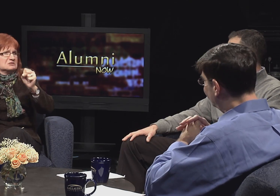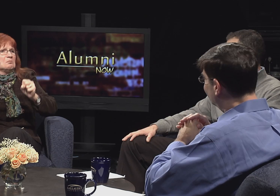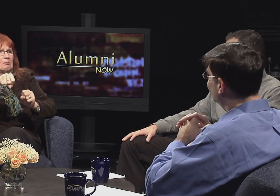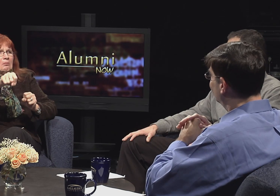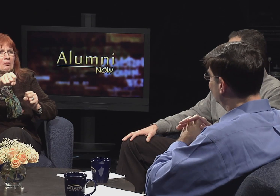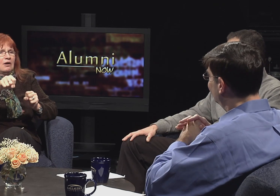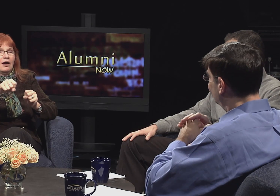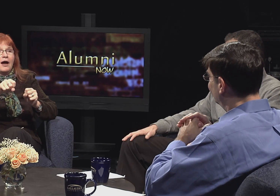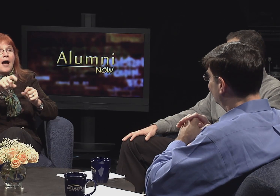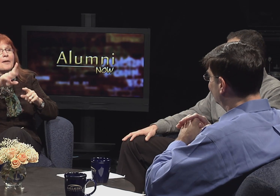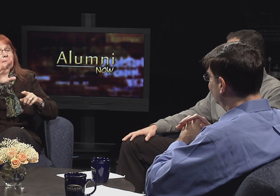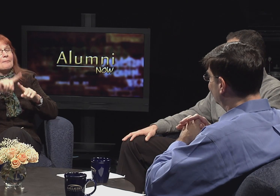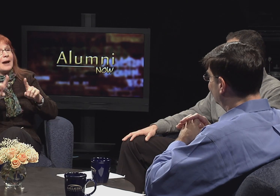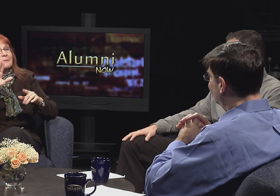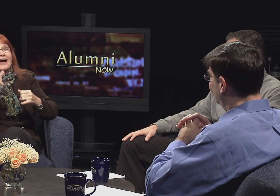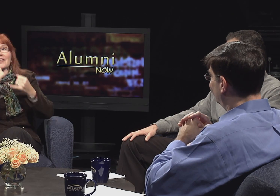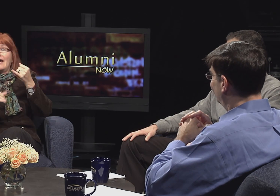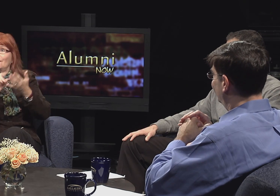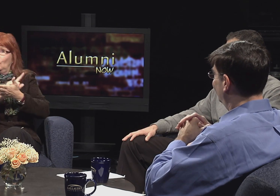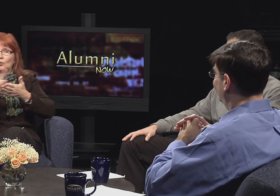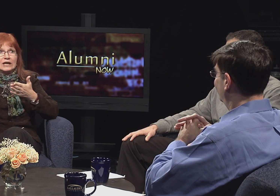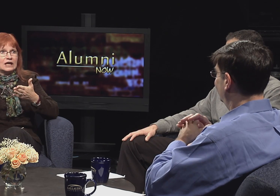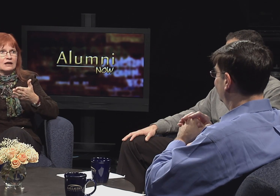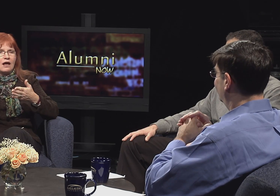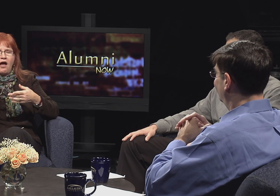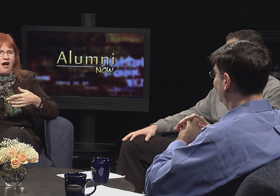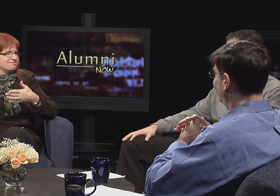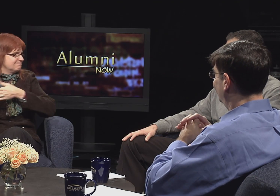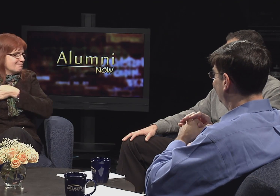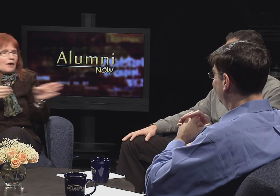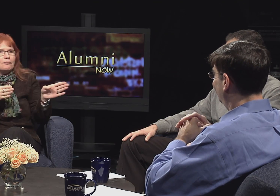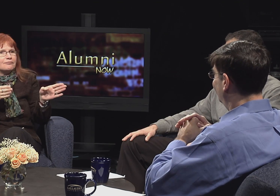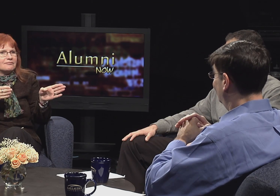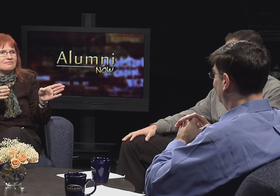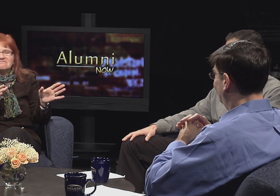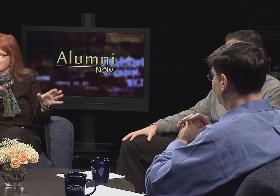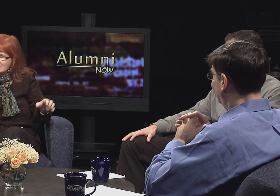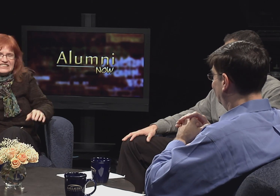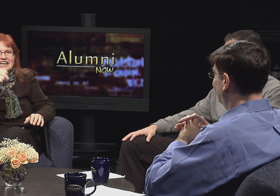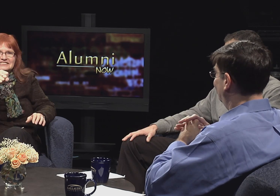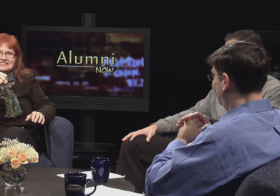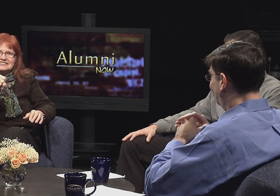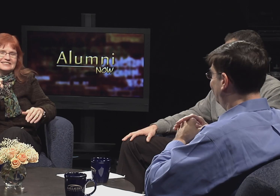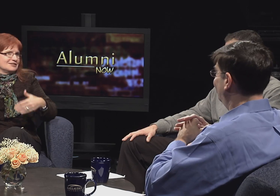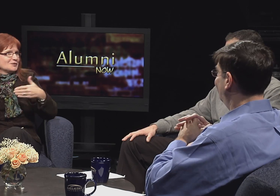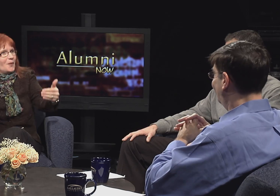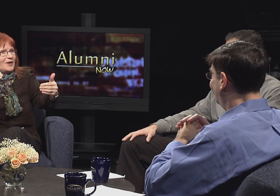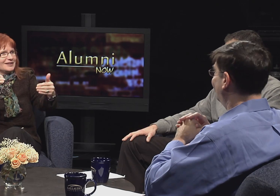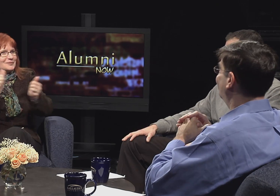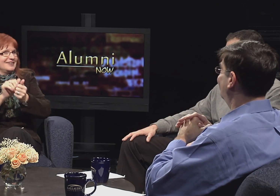Maybe the next president. But by the end of the week, we had shifted our thinking and we were all for it.